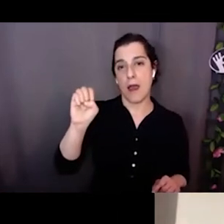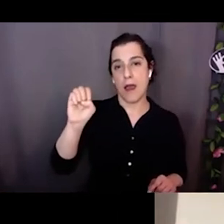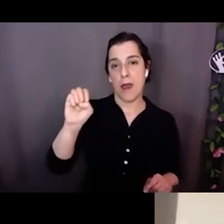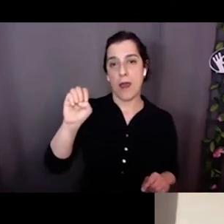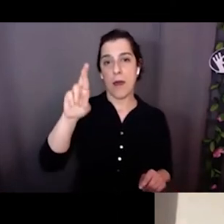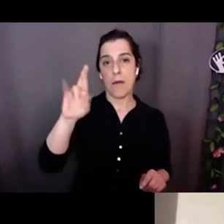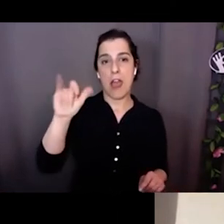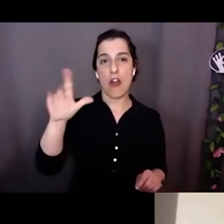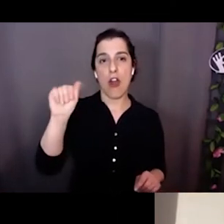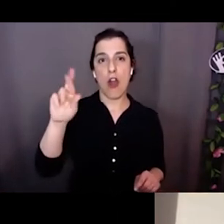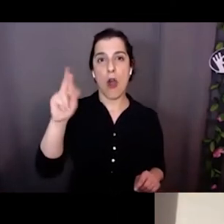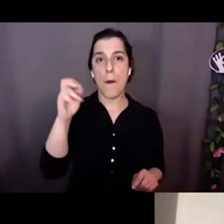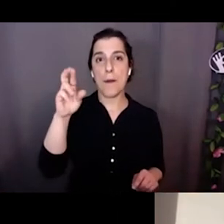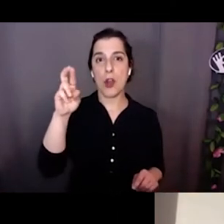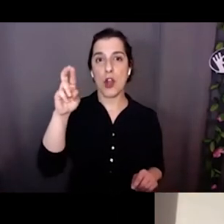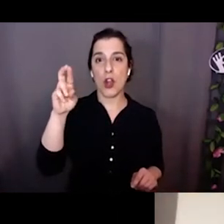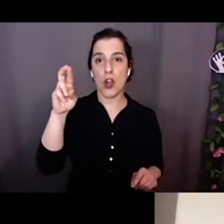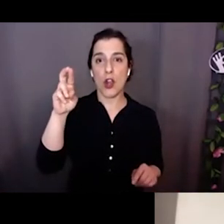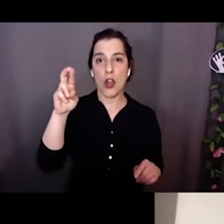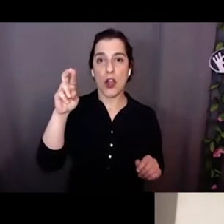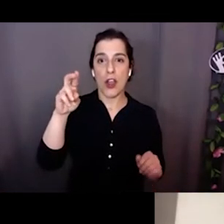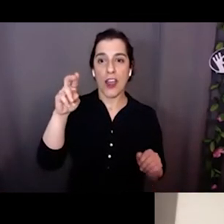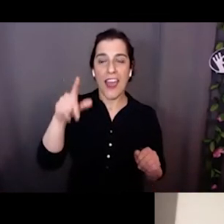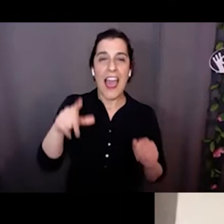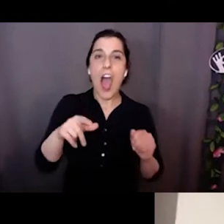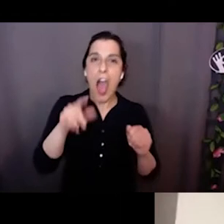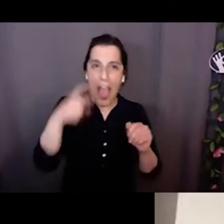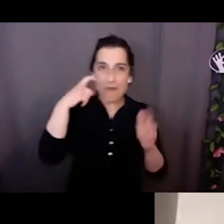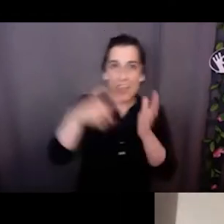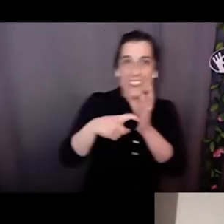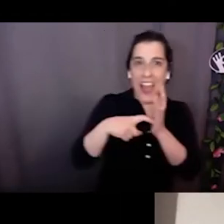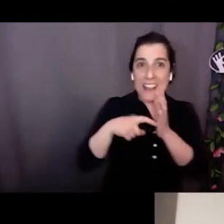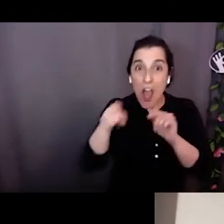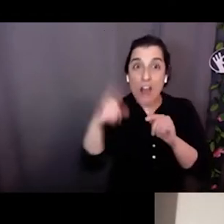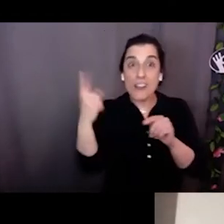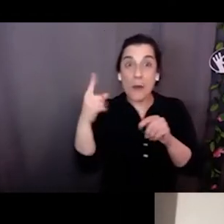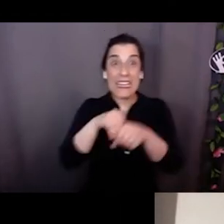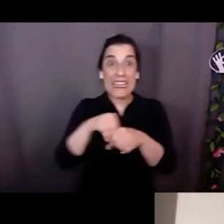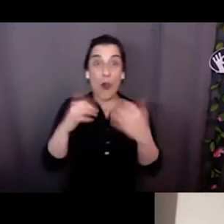seat and they're like, Oh, I gotta mention their book. Um, so the book is about mobile communication, disability and inequality.